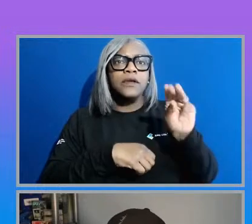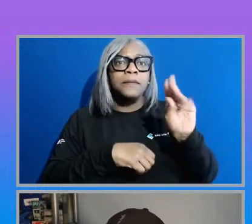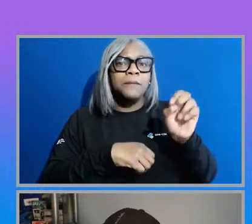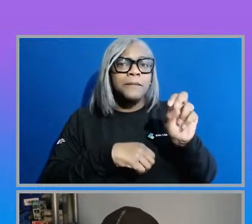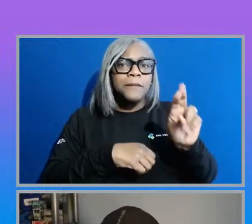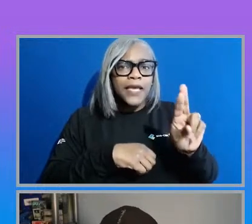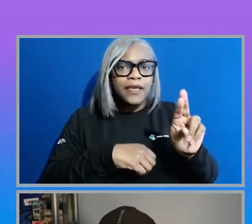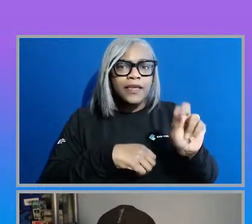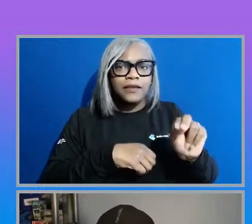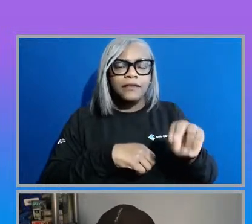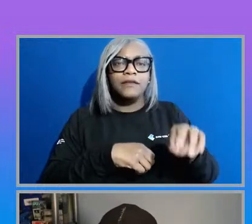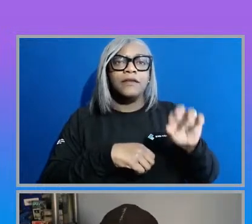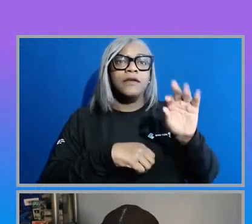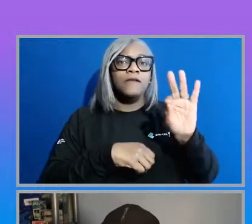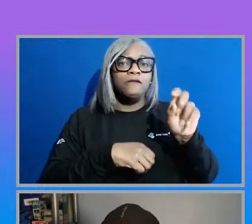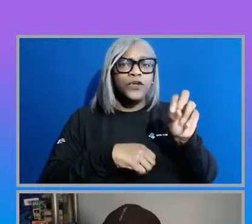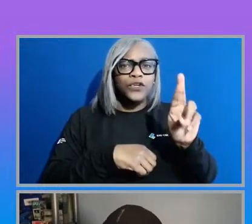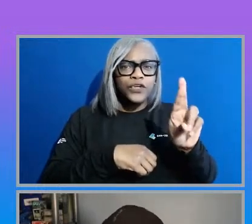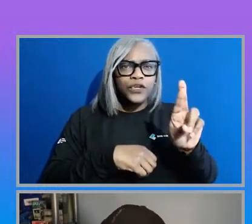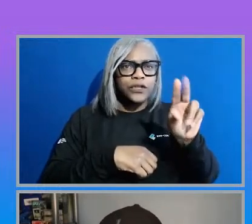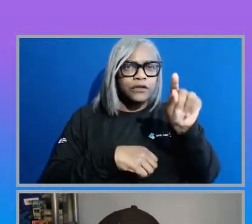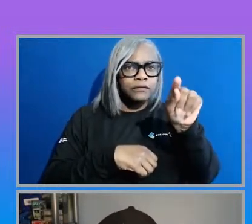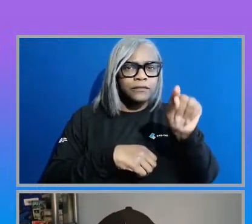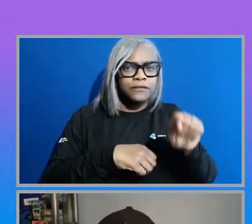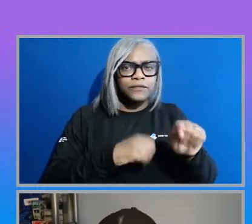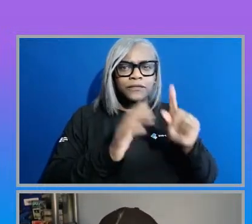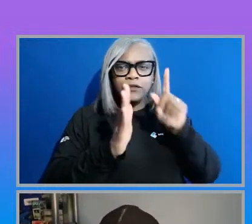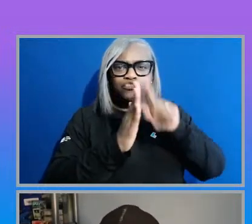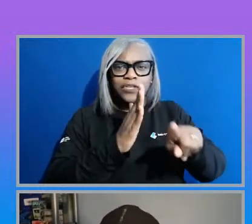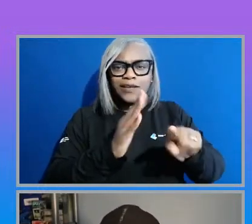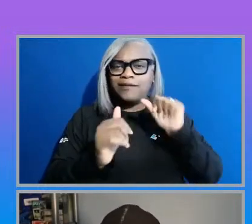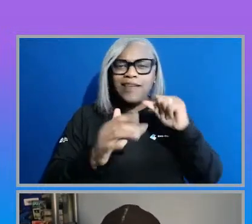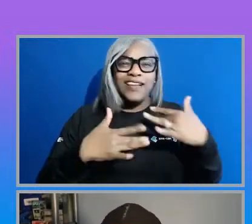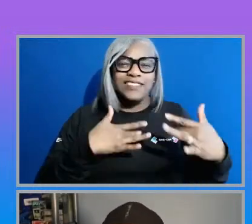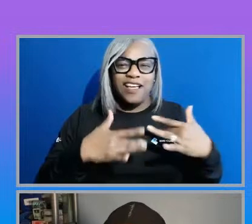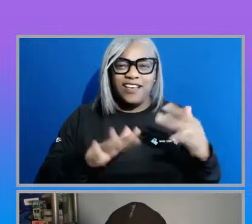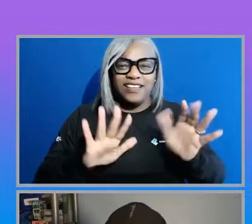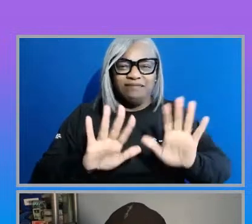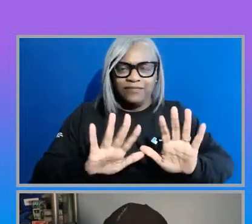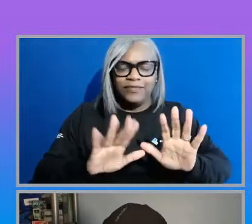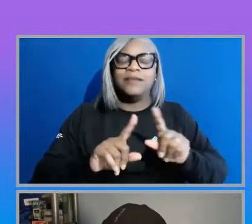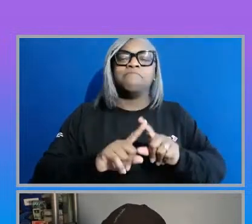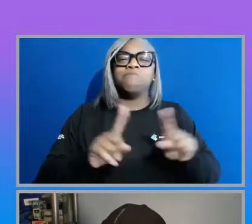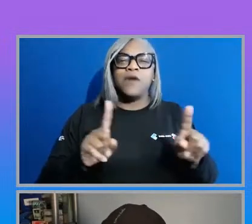element okay that's not particularly exciting. So let's